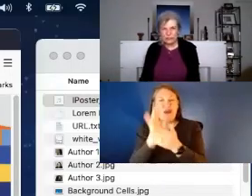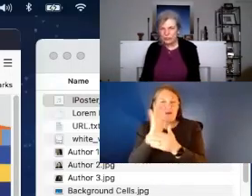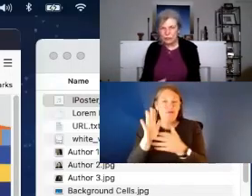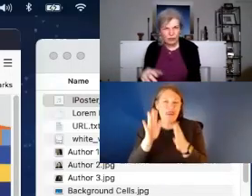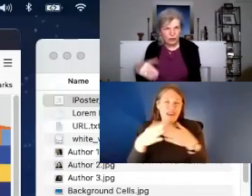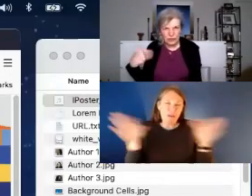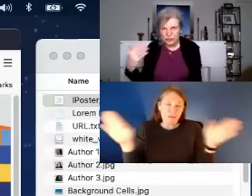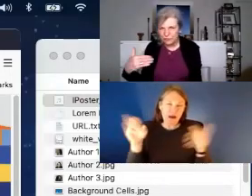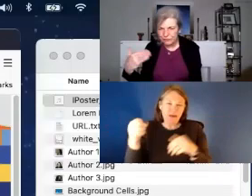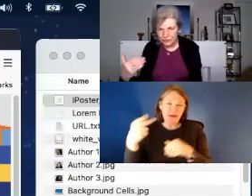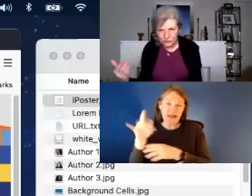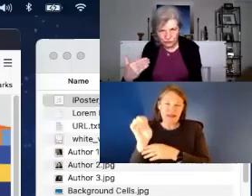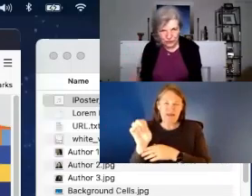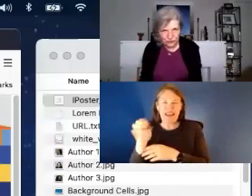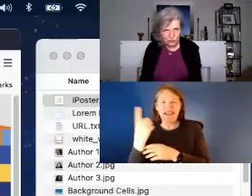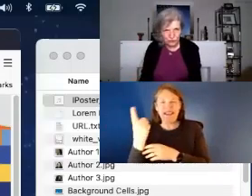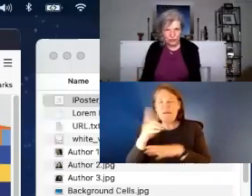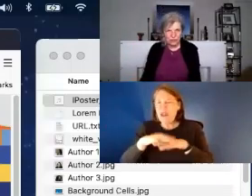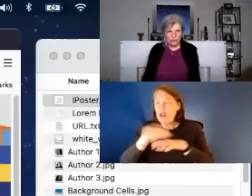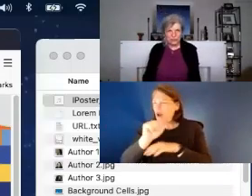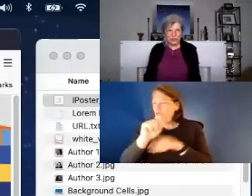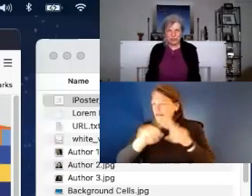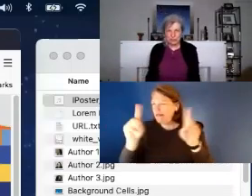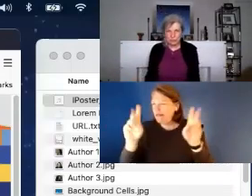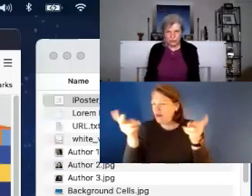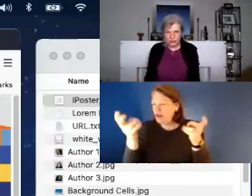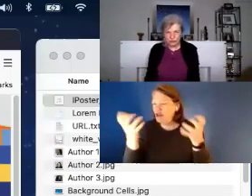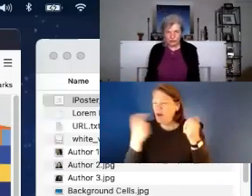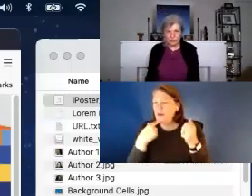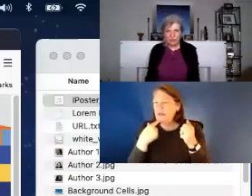and someone -- on a different issue and I just want to say this more generally.